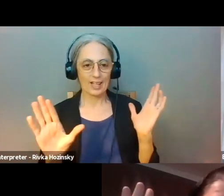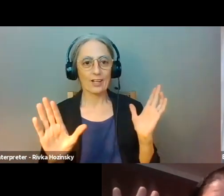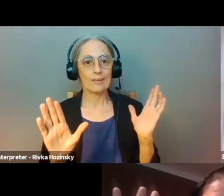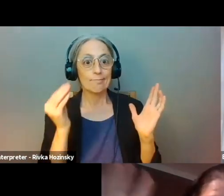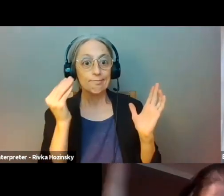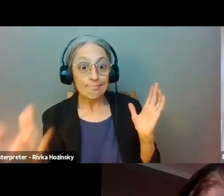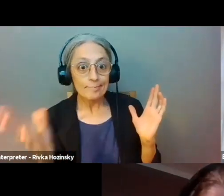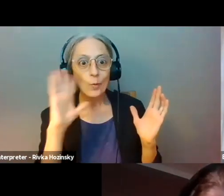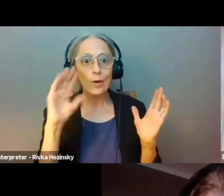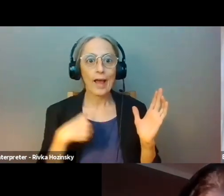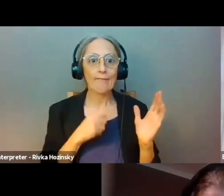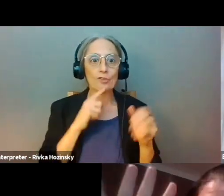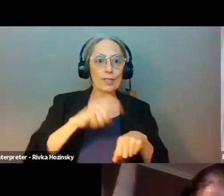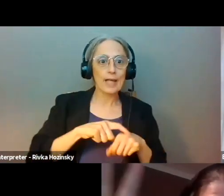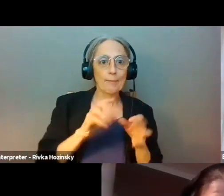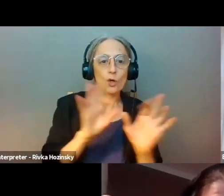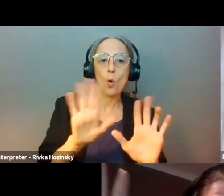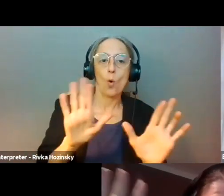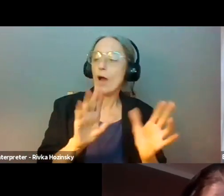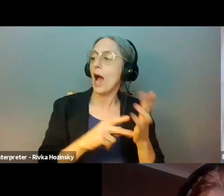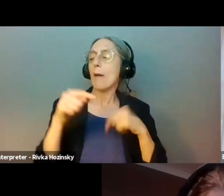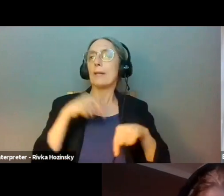real time captioning available,